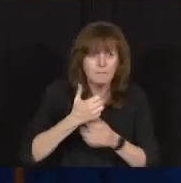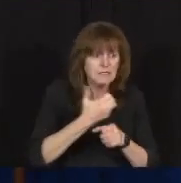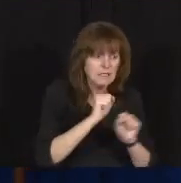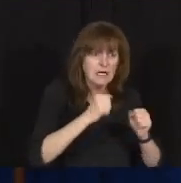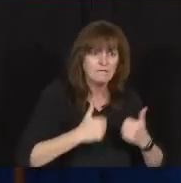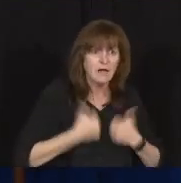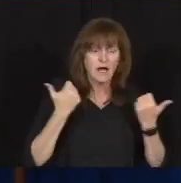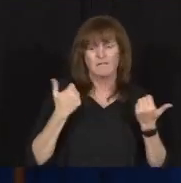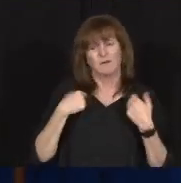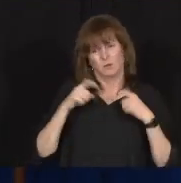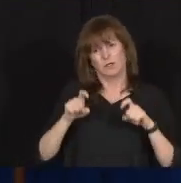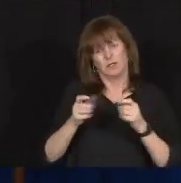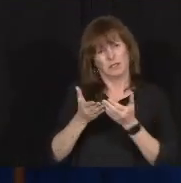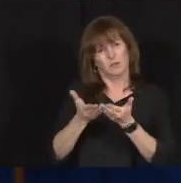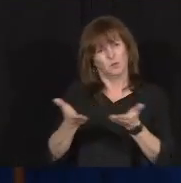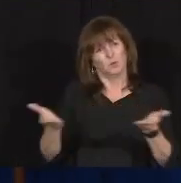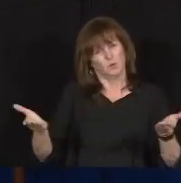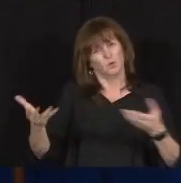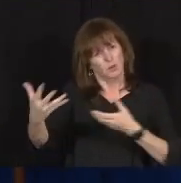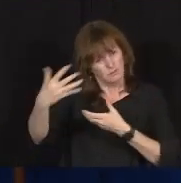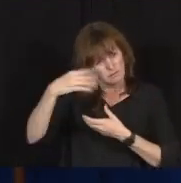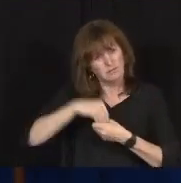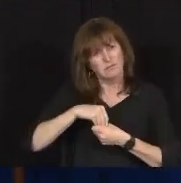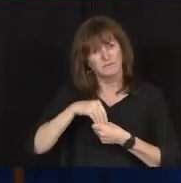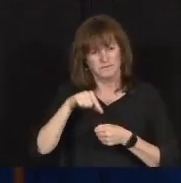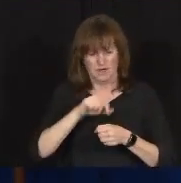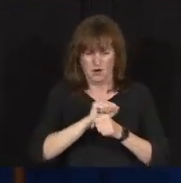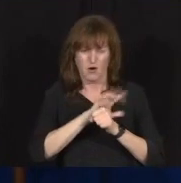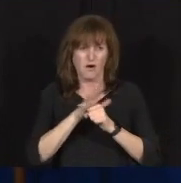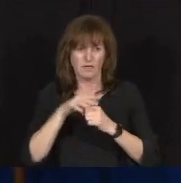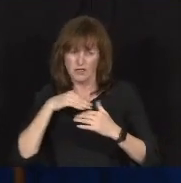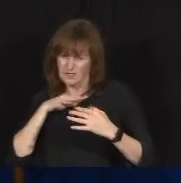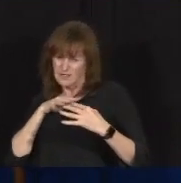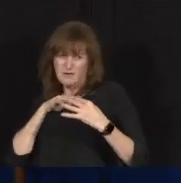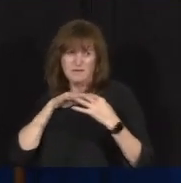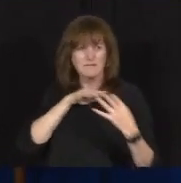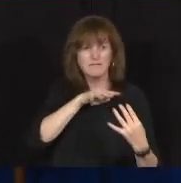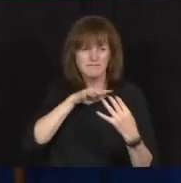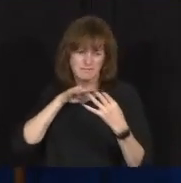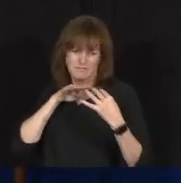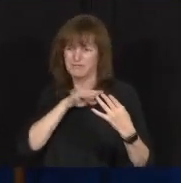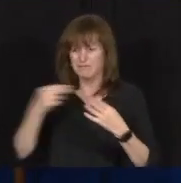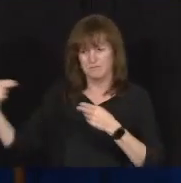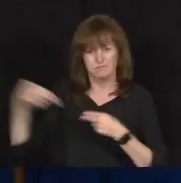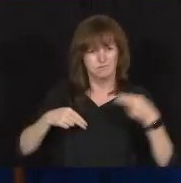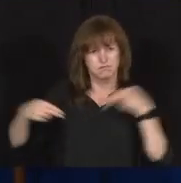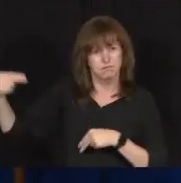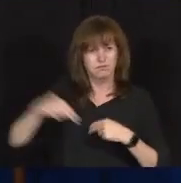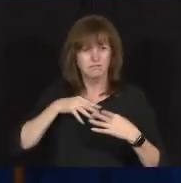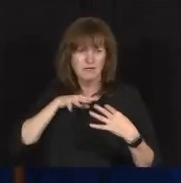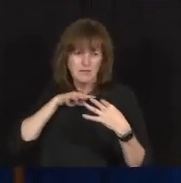Ontario in this fight. W e need an army of 14 and a half million people.